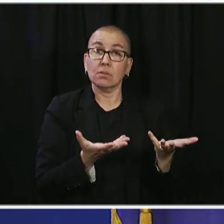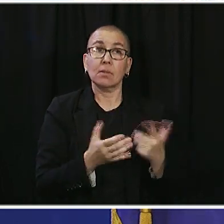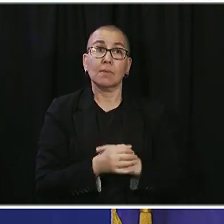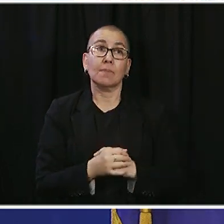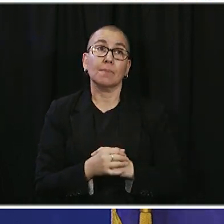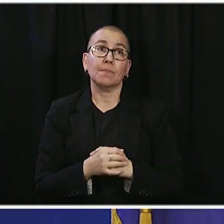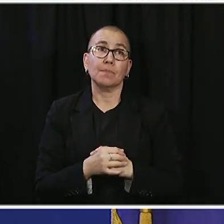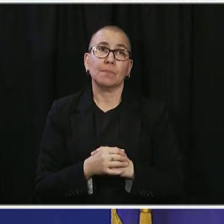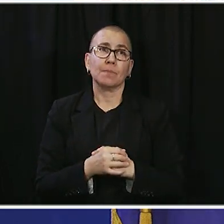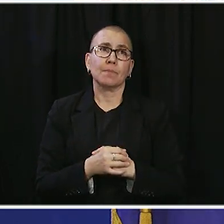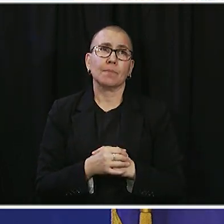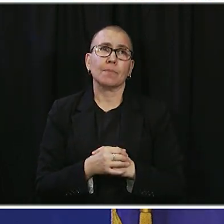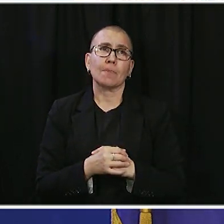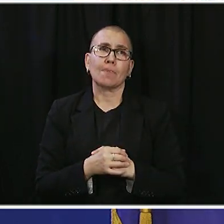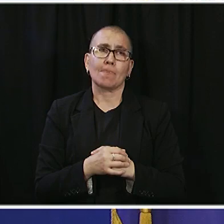WITHOUT THE PEOPLE TESTING.